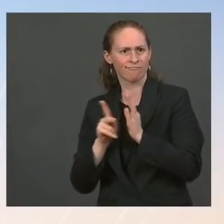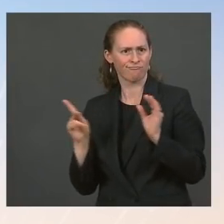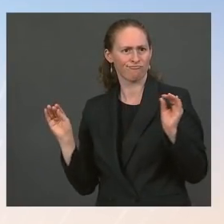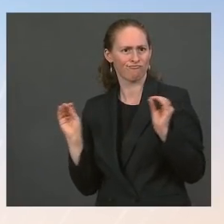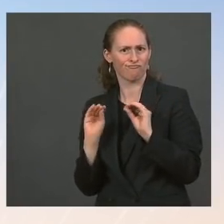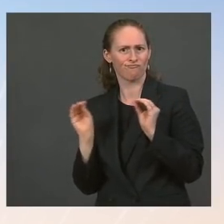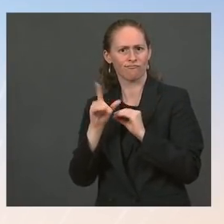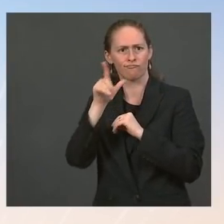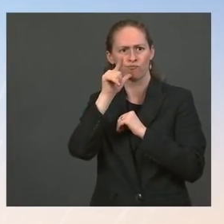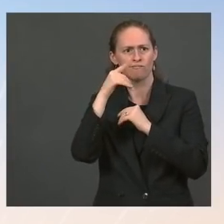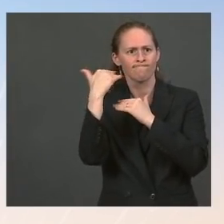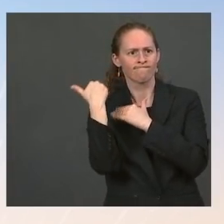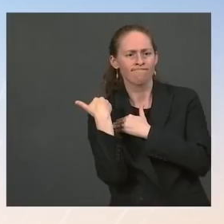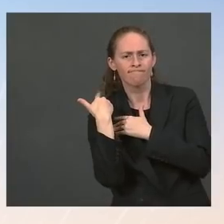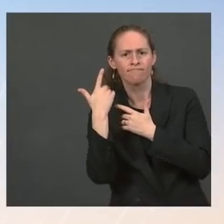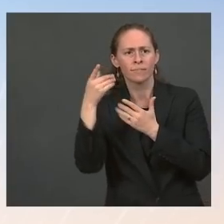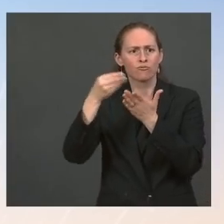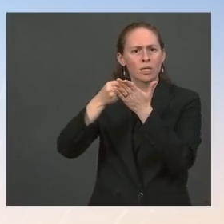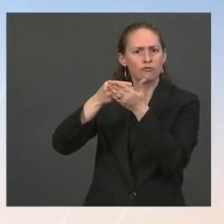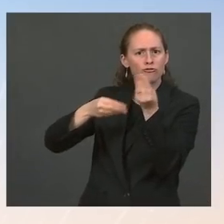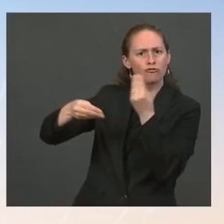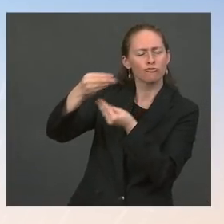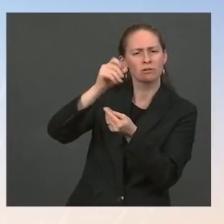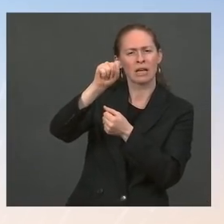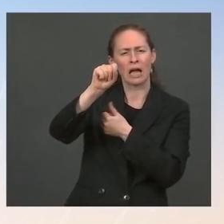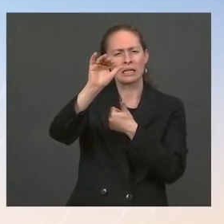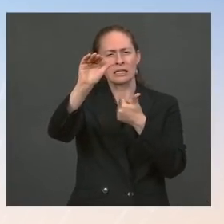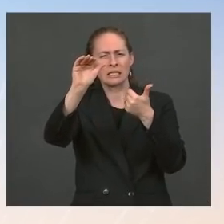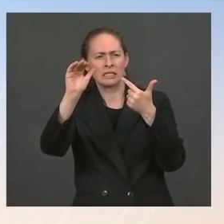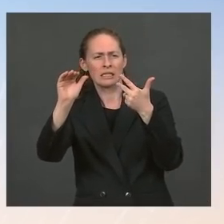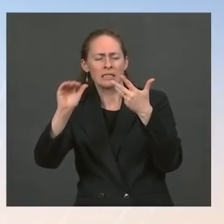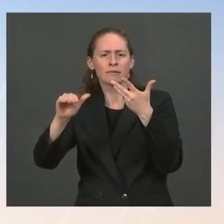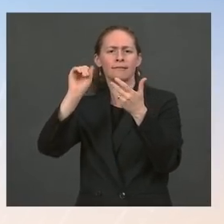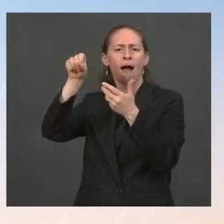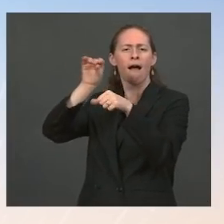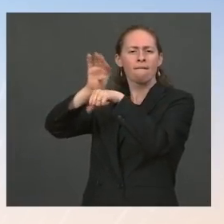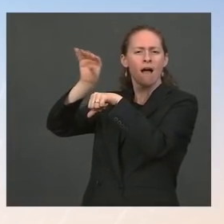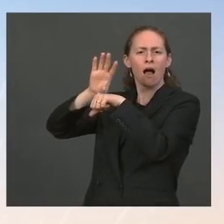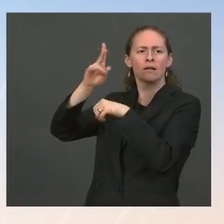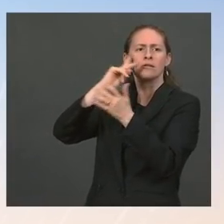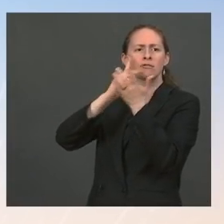who would be advising Secretary Yellen are not in place. I mean, you know, is that --